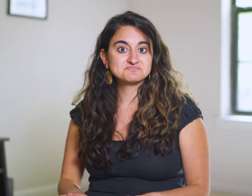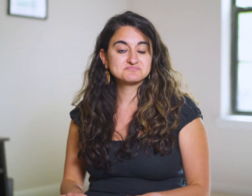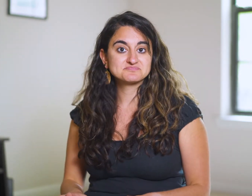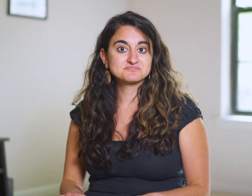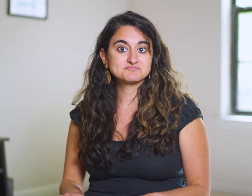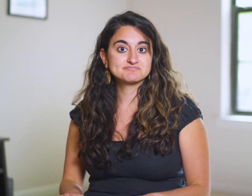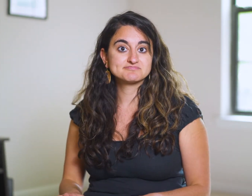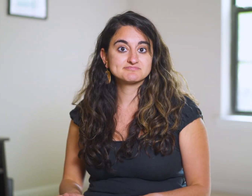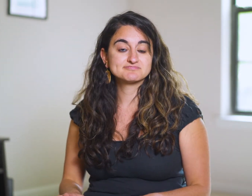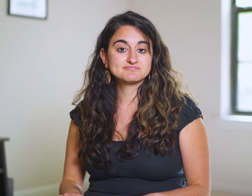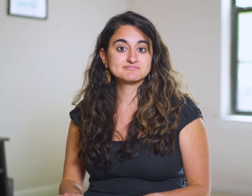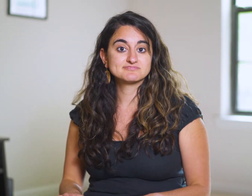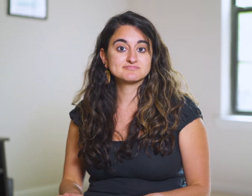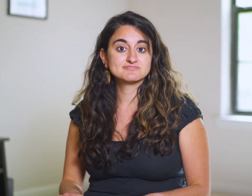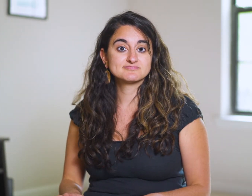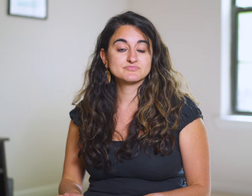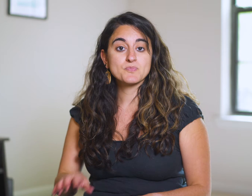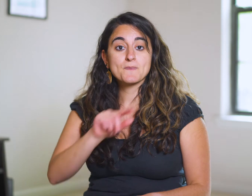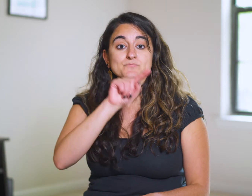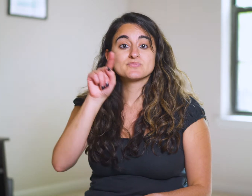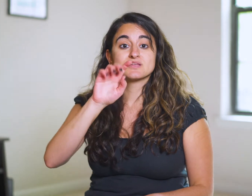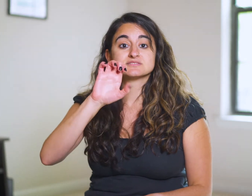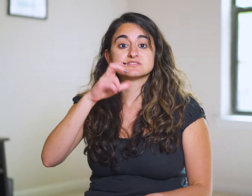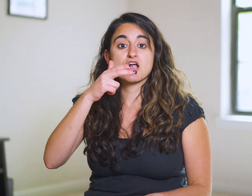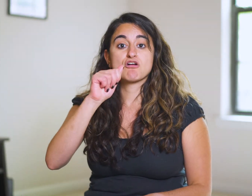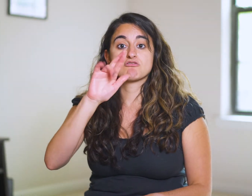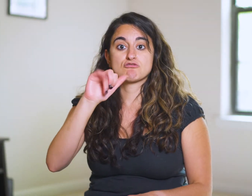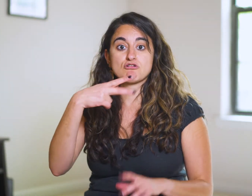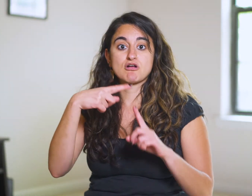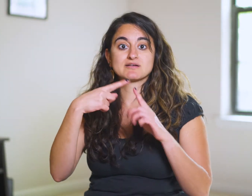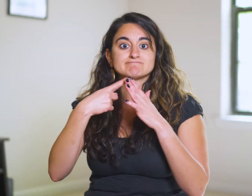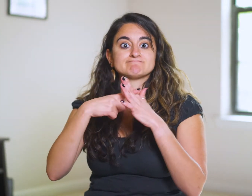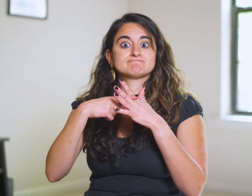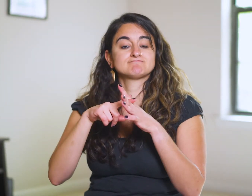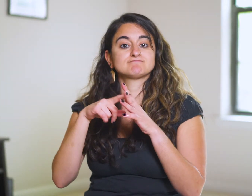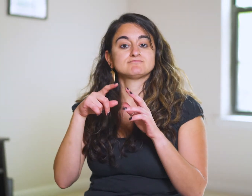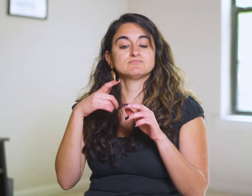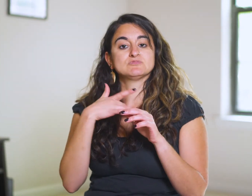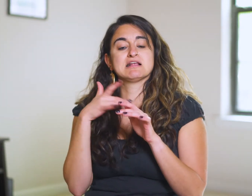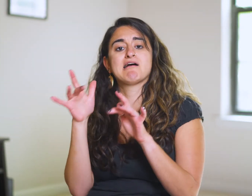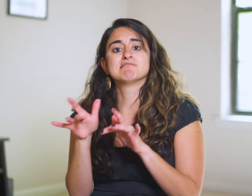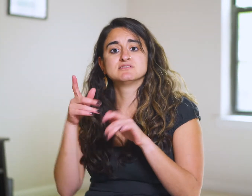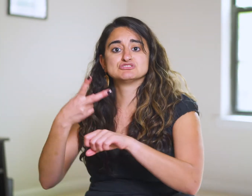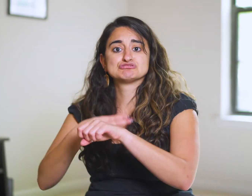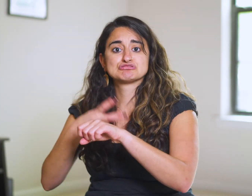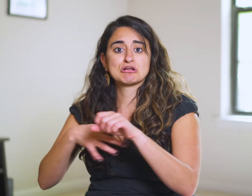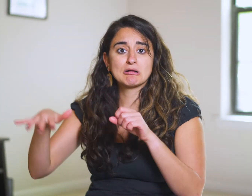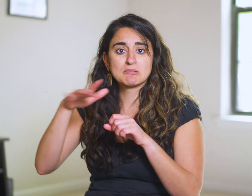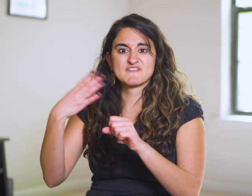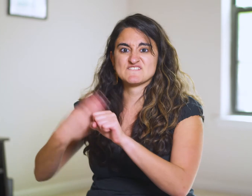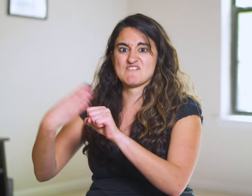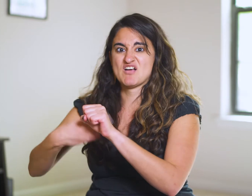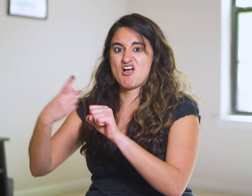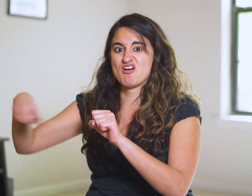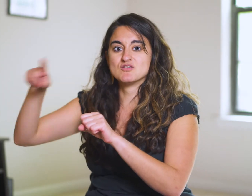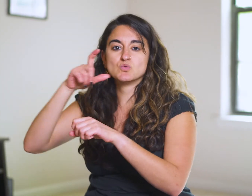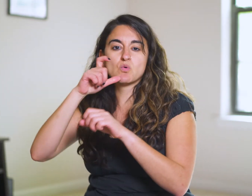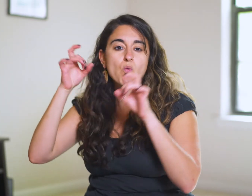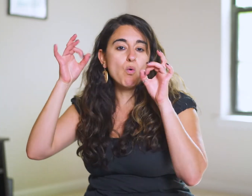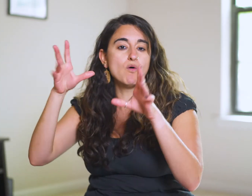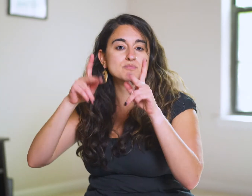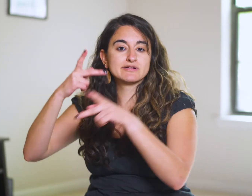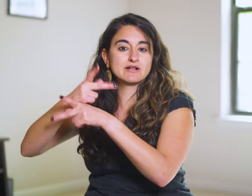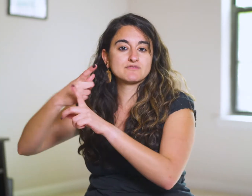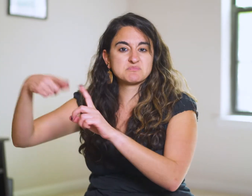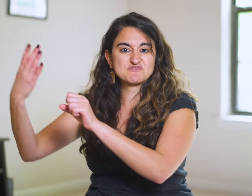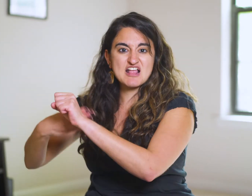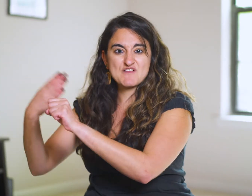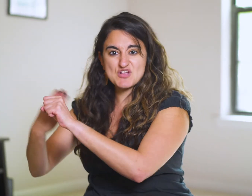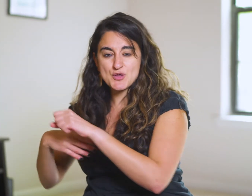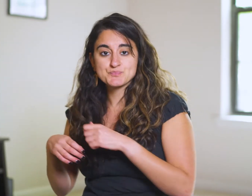Zechariah initially takes pity on the sheep, firing wicked shepherds.